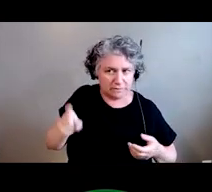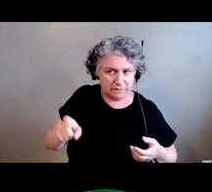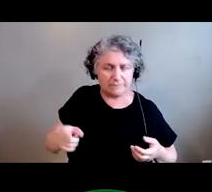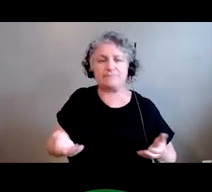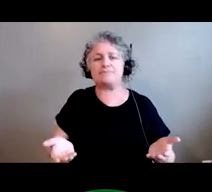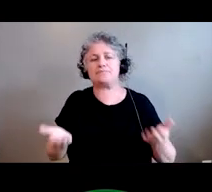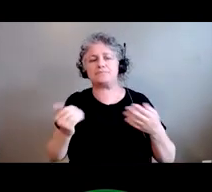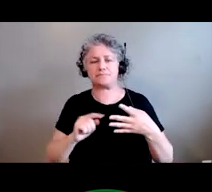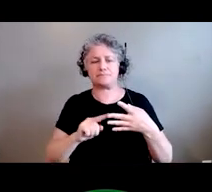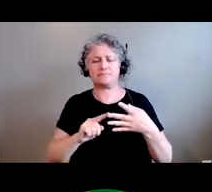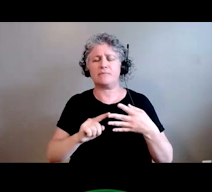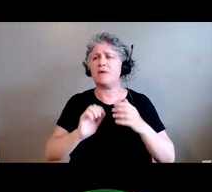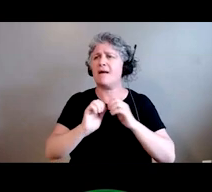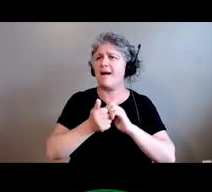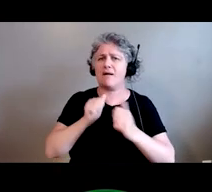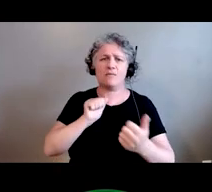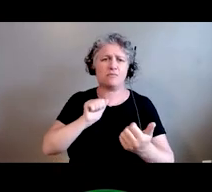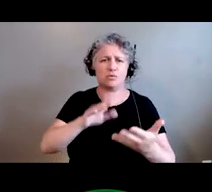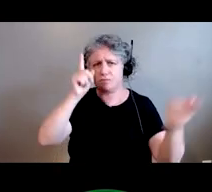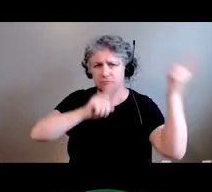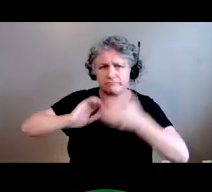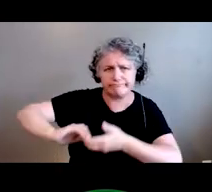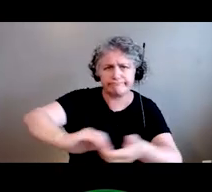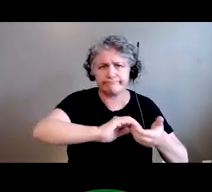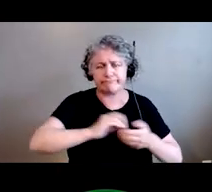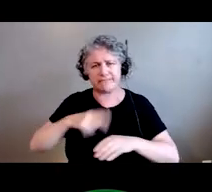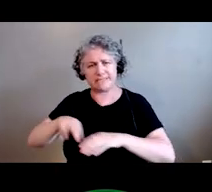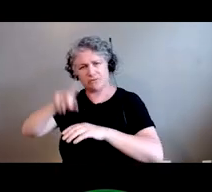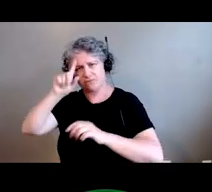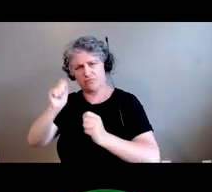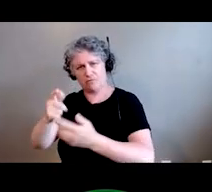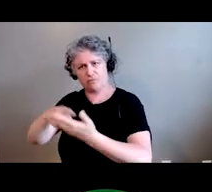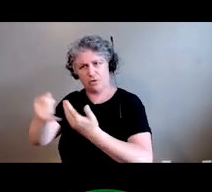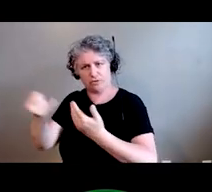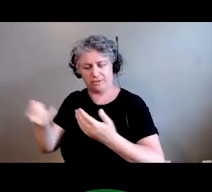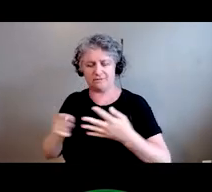We're gonna share some of the findings from the Nature for All project and how we went out to gather data.